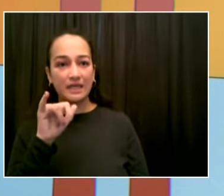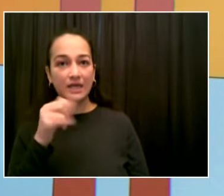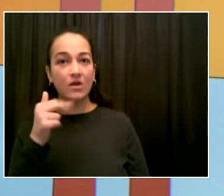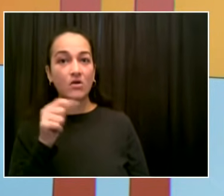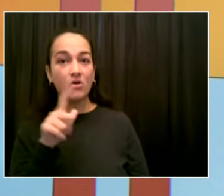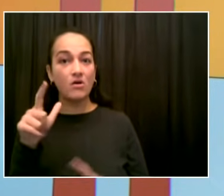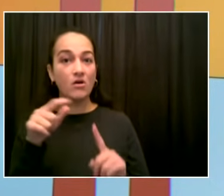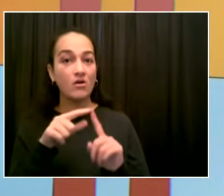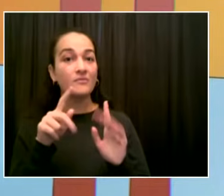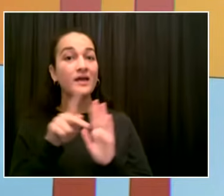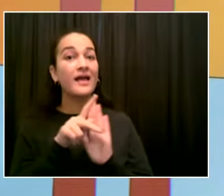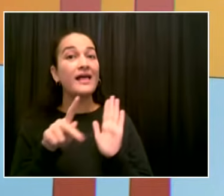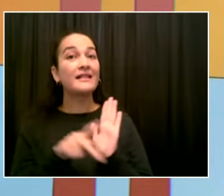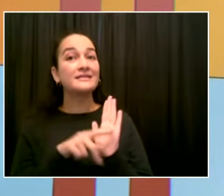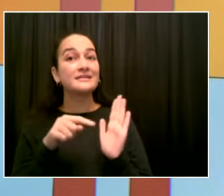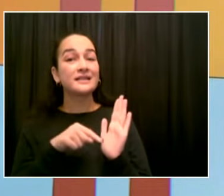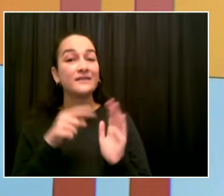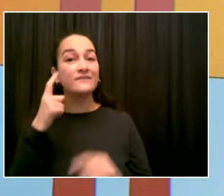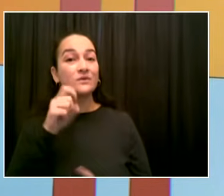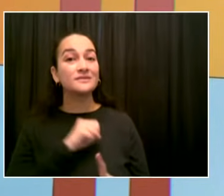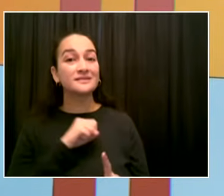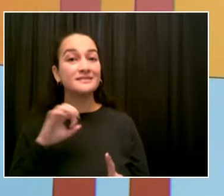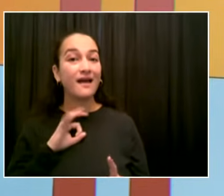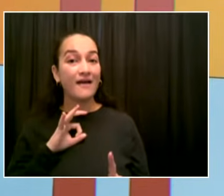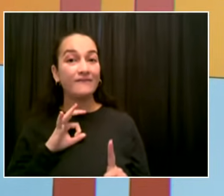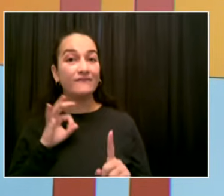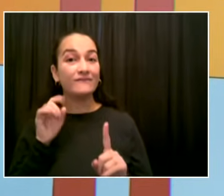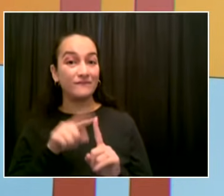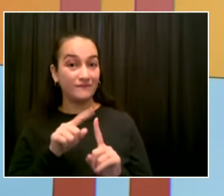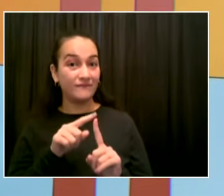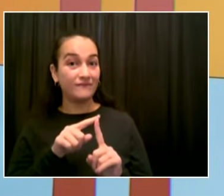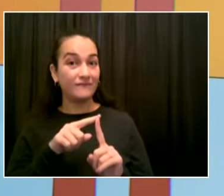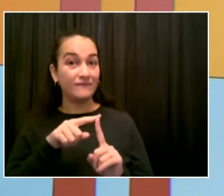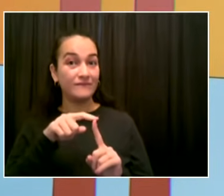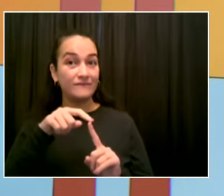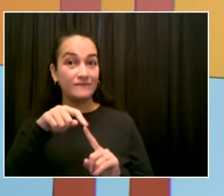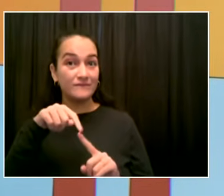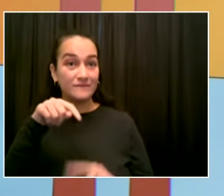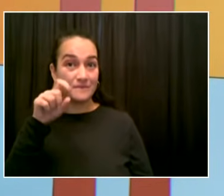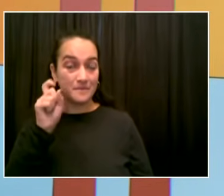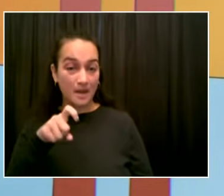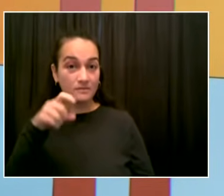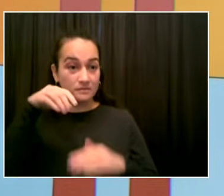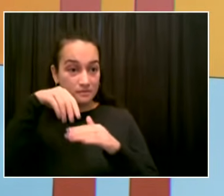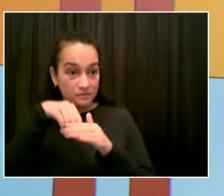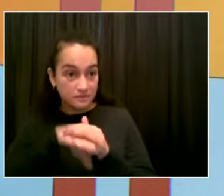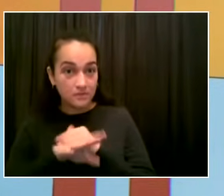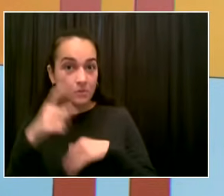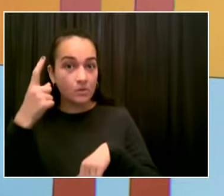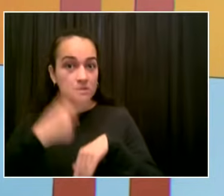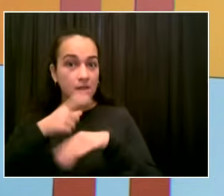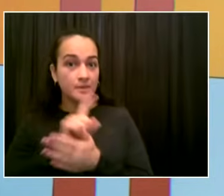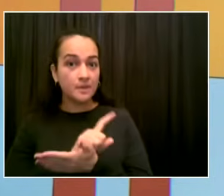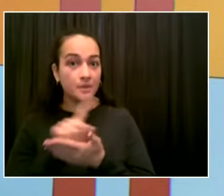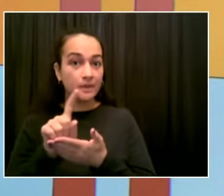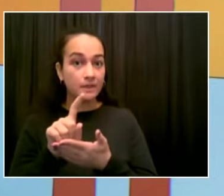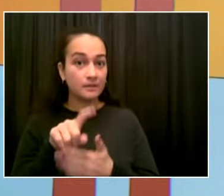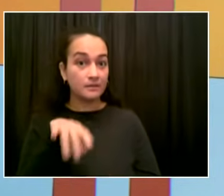HAS A POLICY FOR CENTRAL STAFF, WHICH IS ABOUT 300 PEOPLE WHERE THEY ARE ASKED TO COME IN AT LEAST ONE